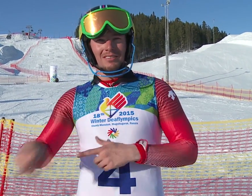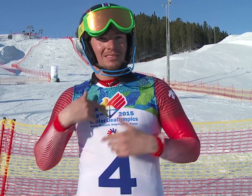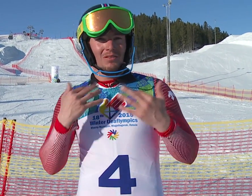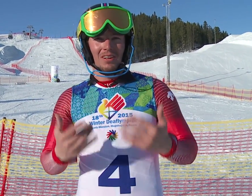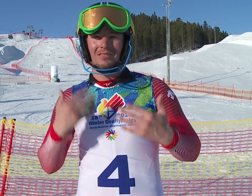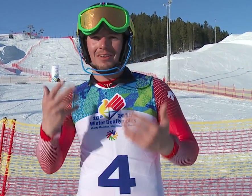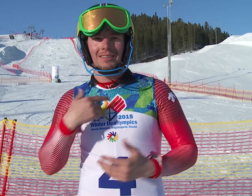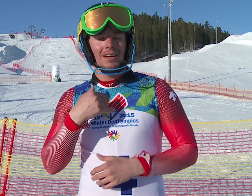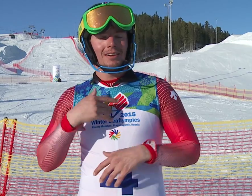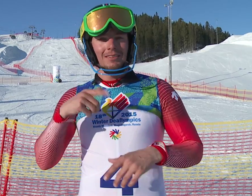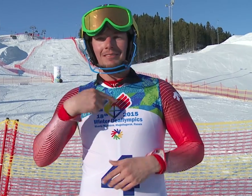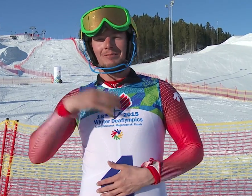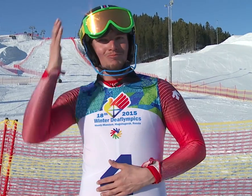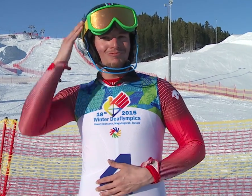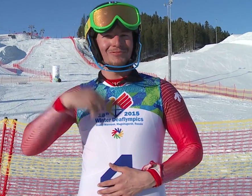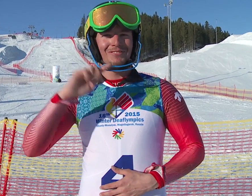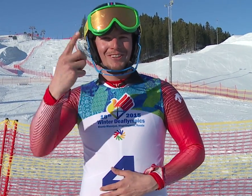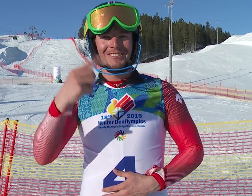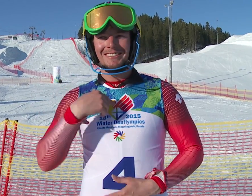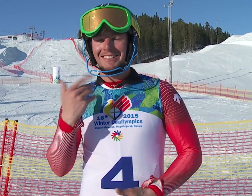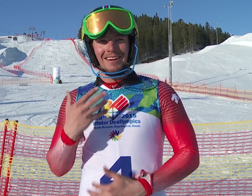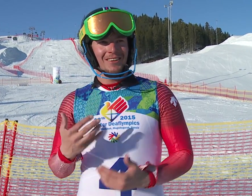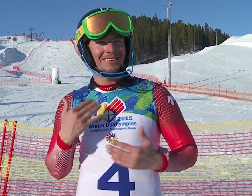and so I waited. I knew I placed first, but I had to wait for his turn.